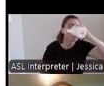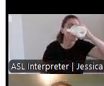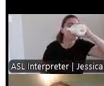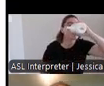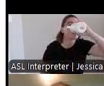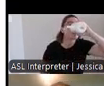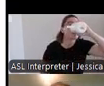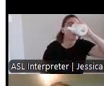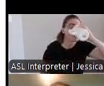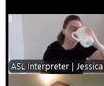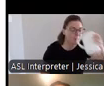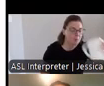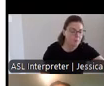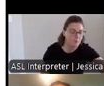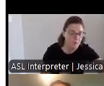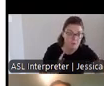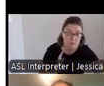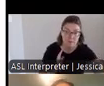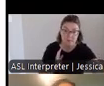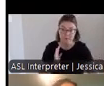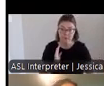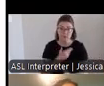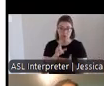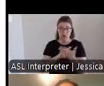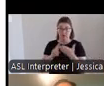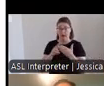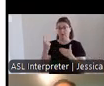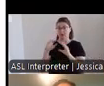and they are called the Comparative History of Ideas, or CHID.